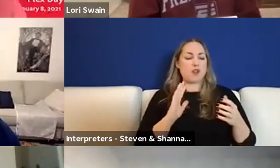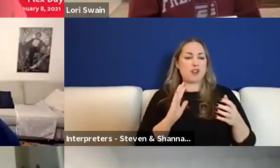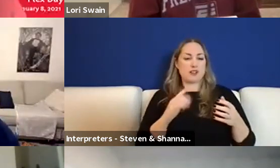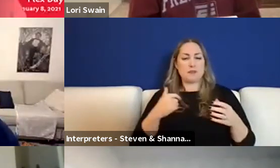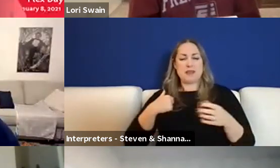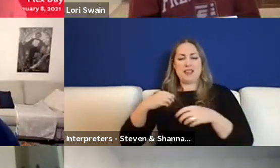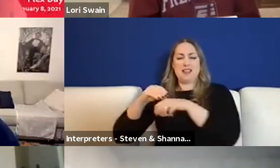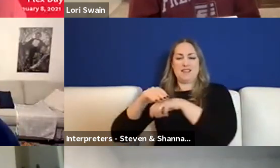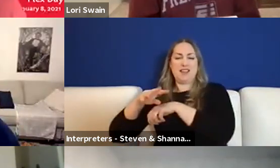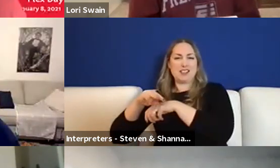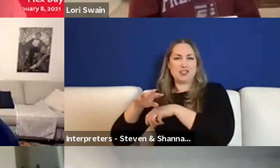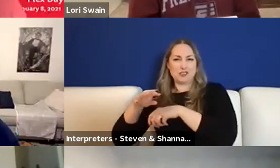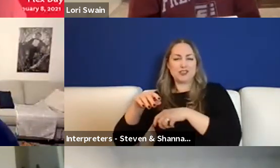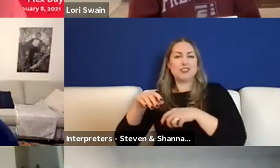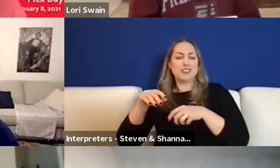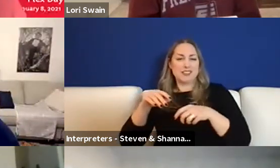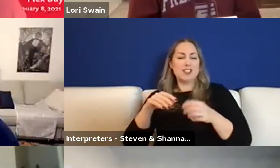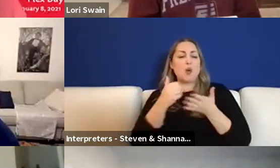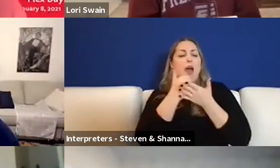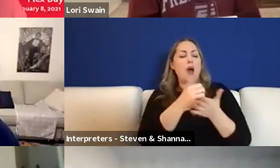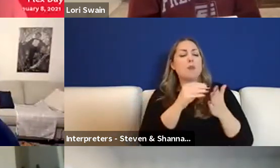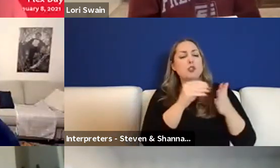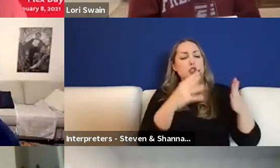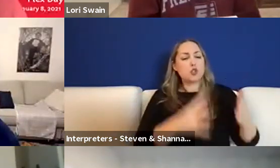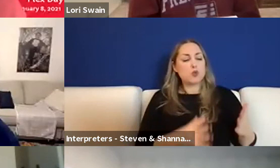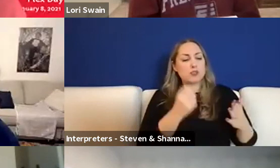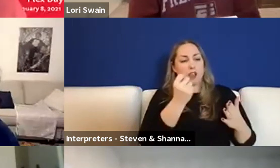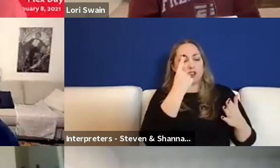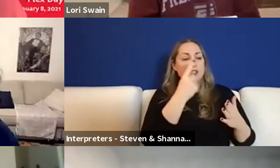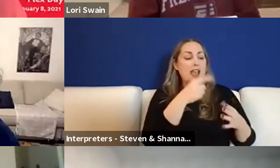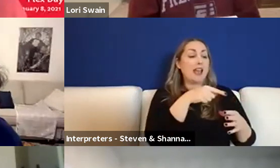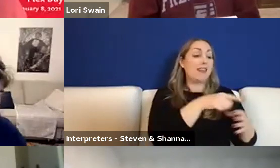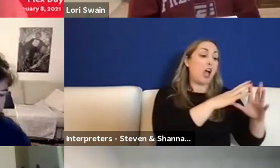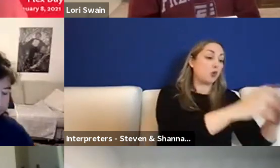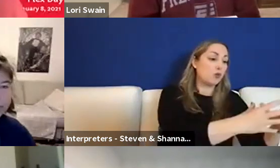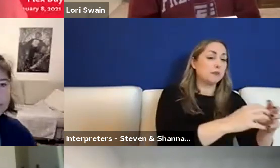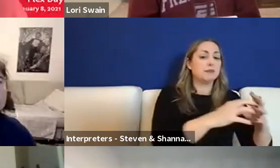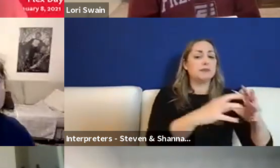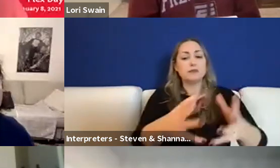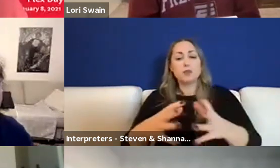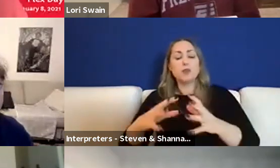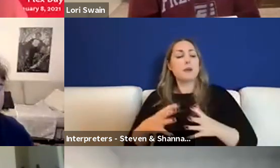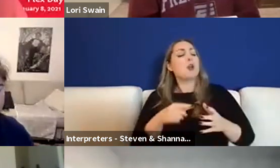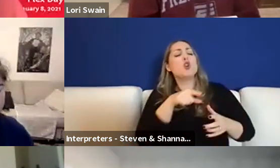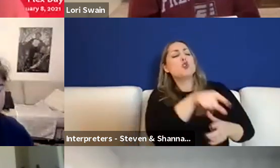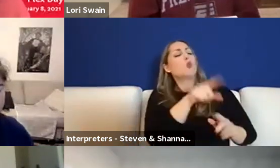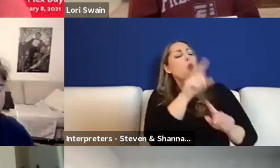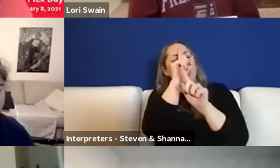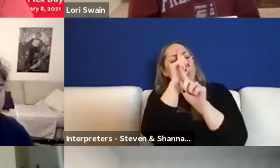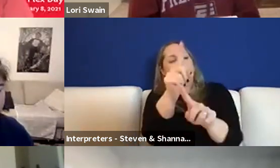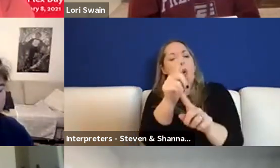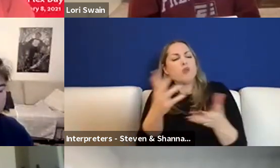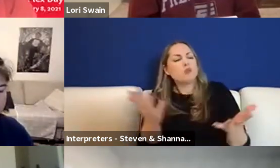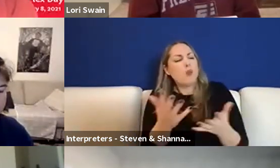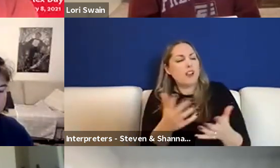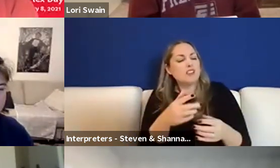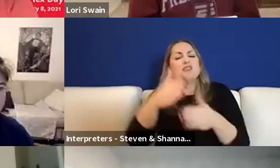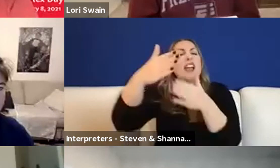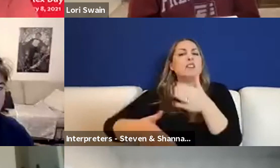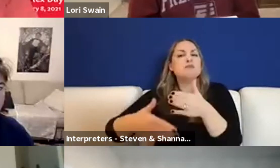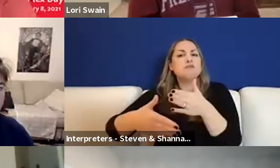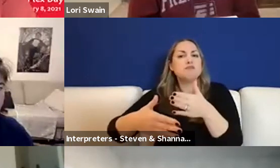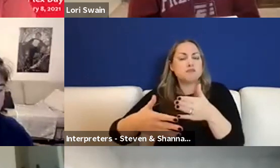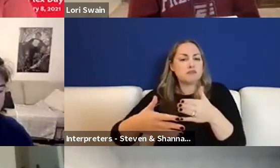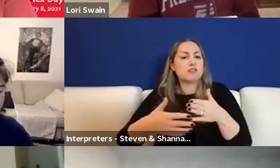it's helping students understand the best things to do to get where they want to go, versus being in a division and department